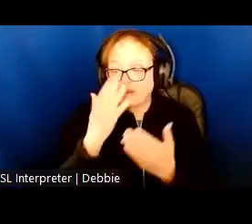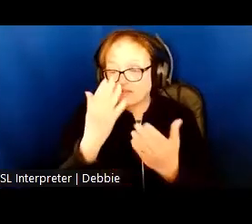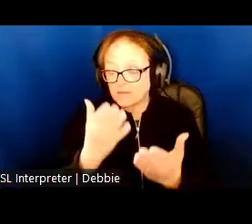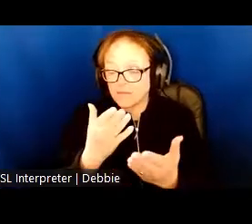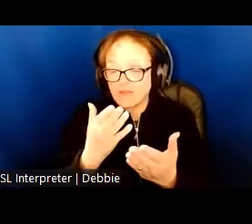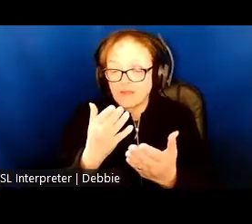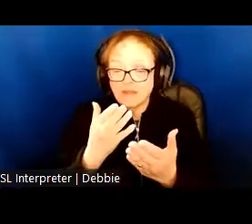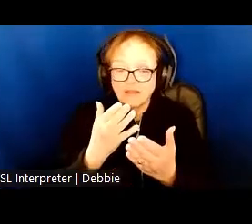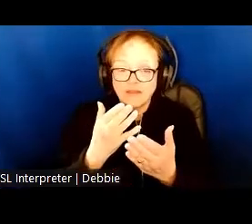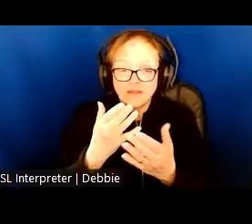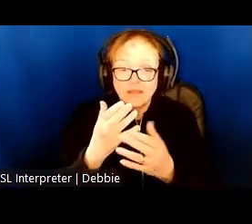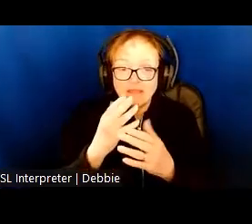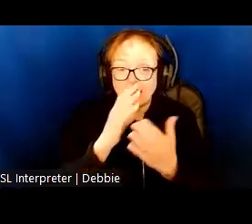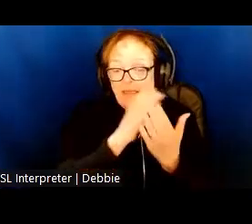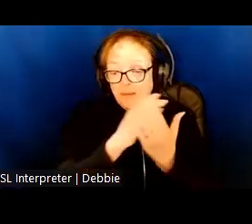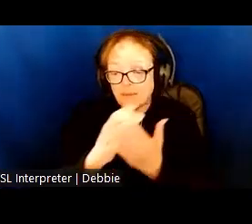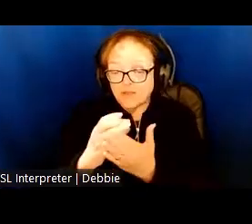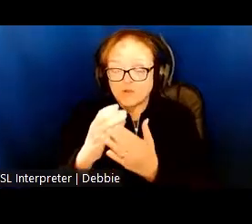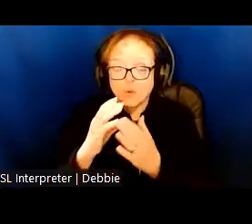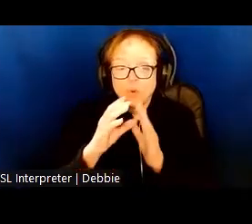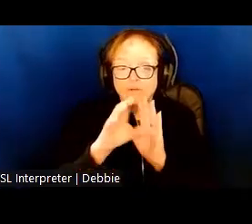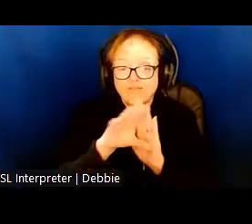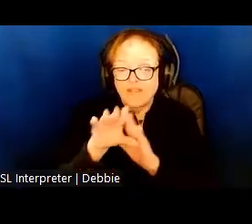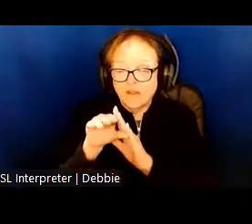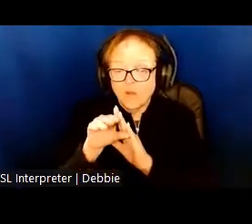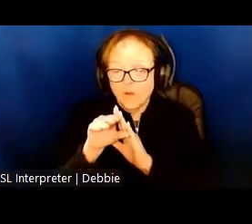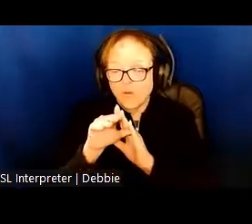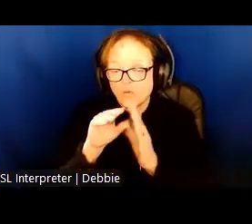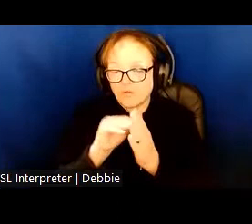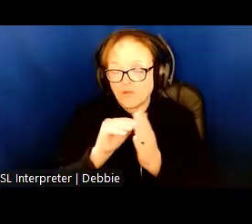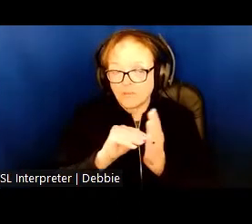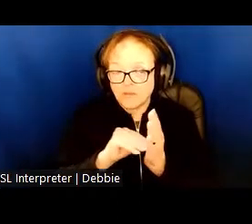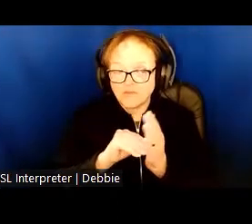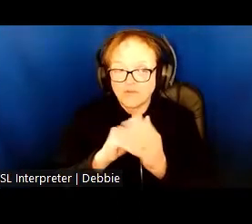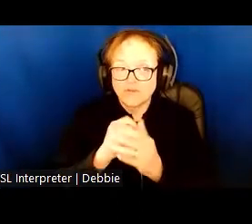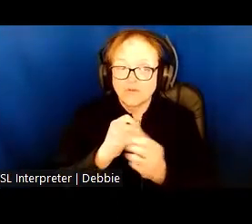documentation of the same work. It is strongly recommended that at least four